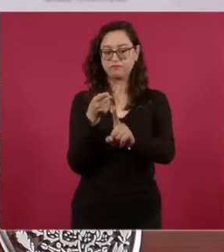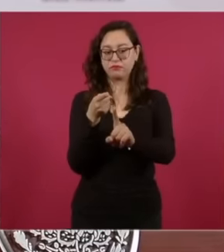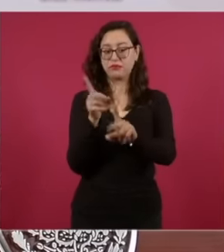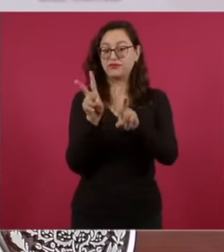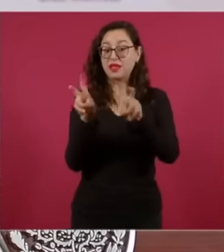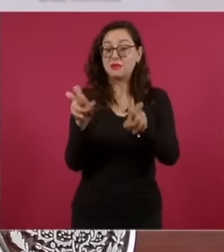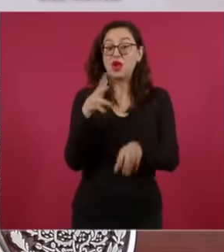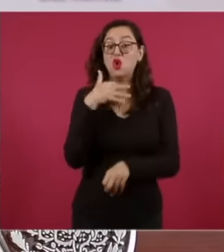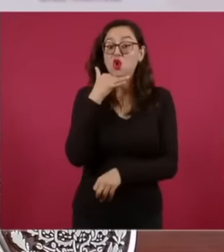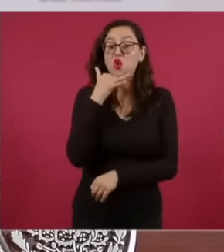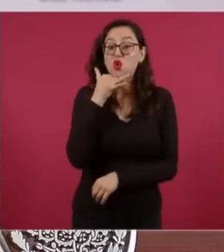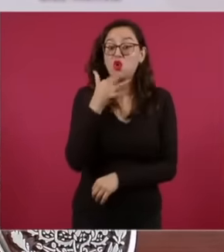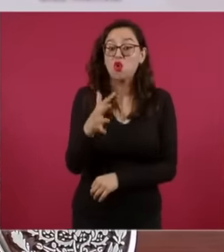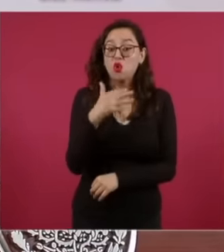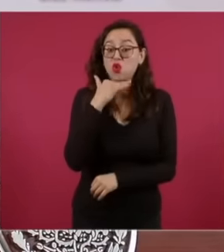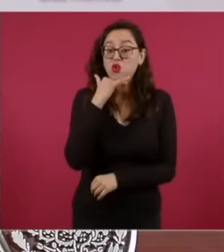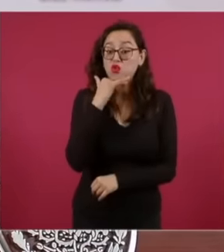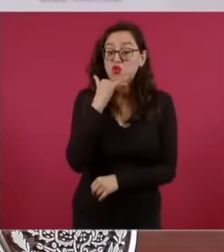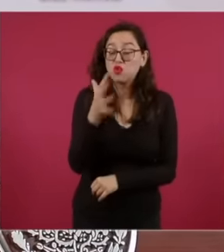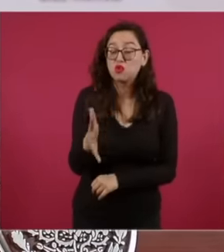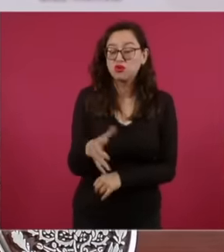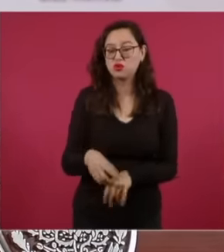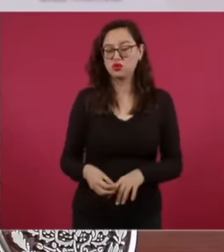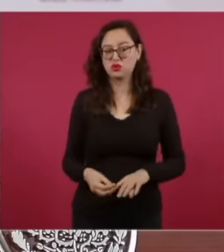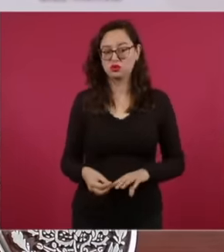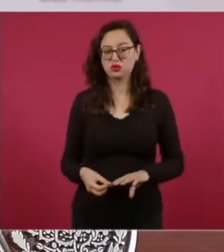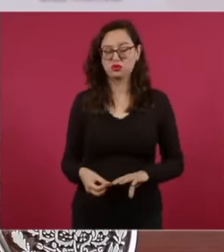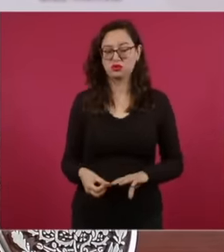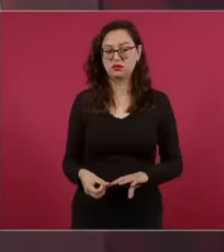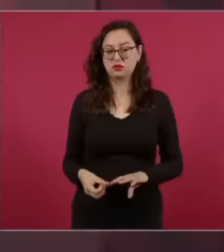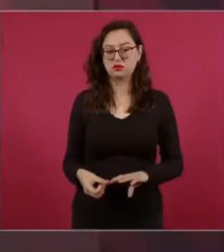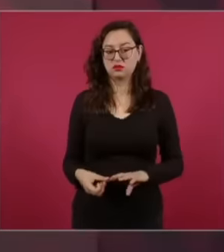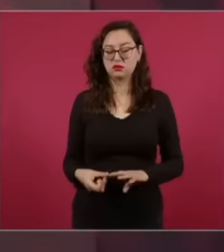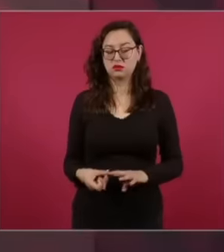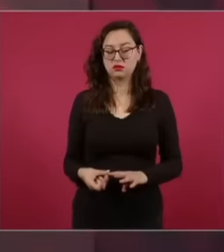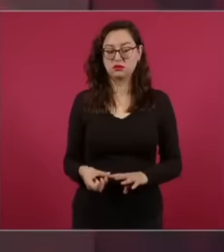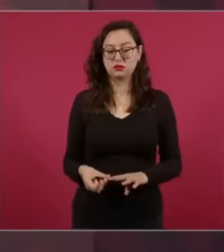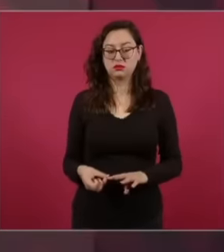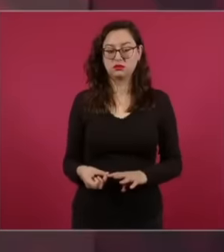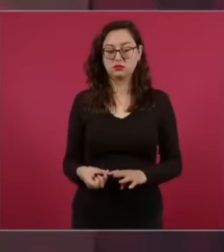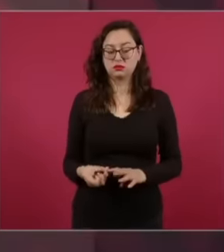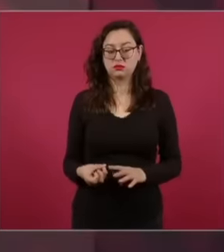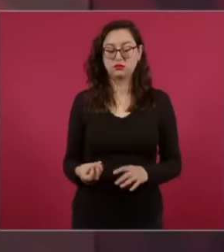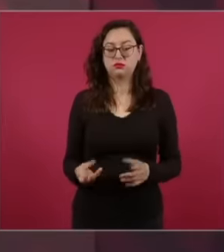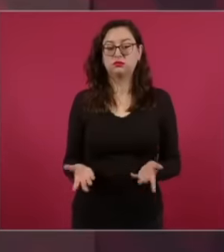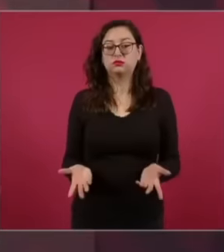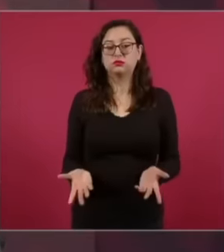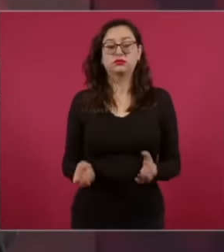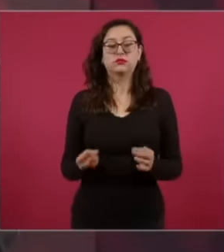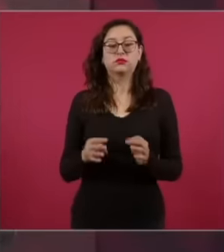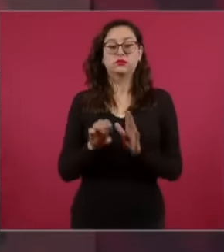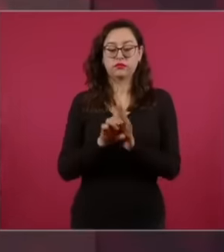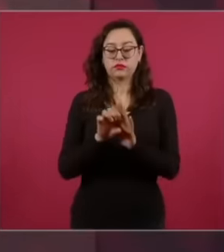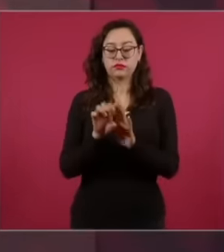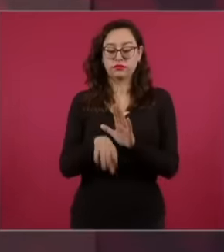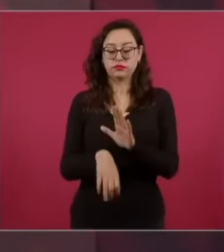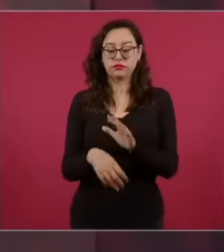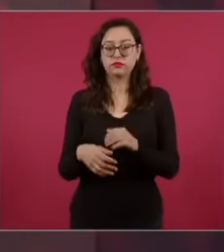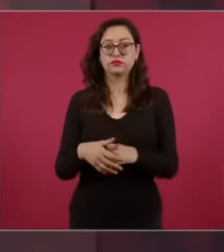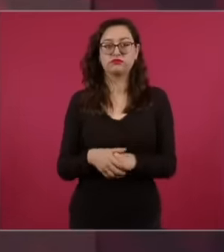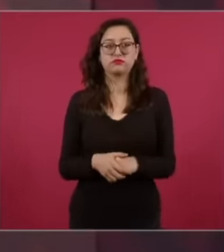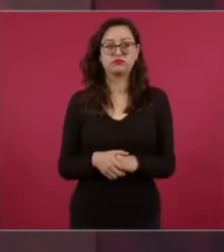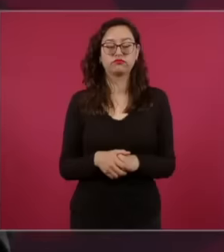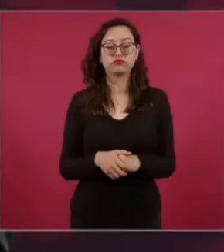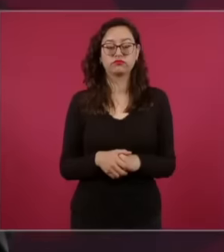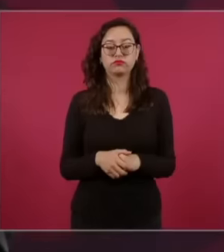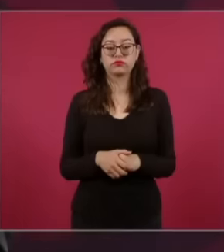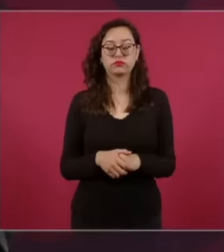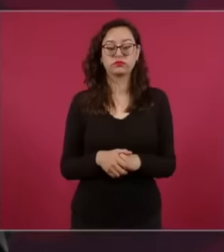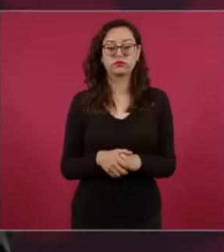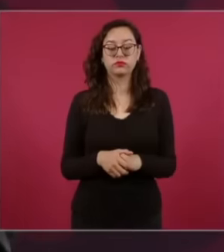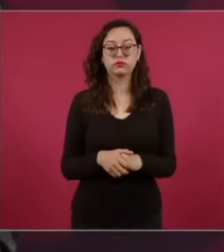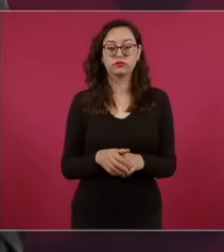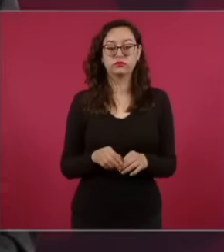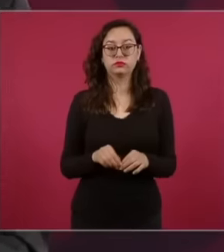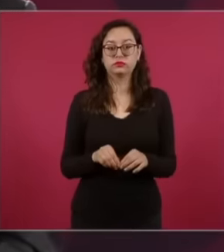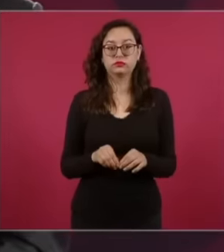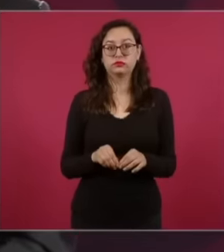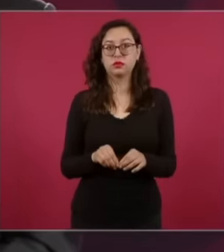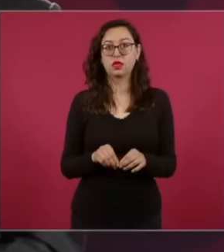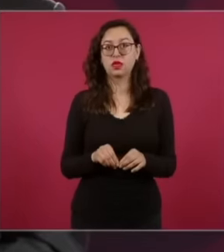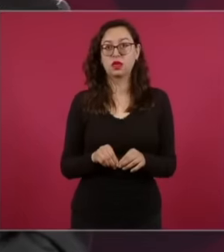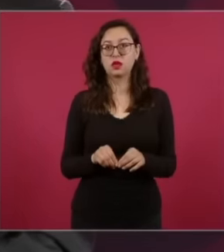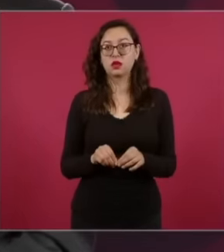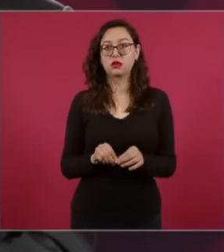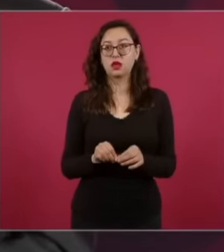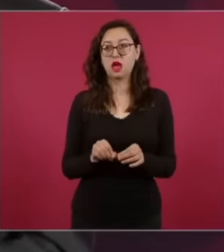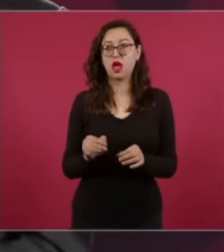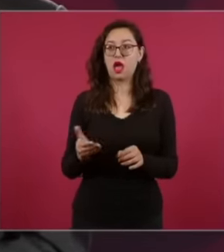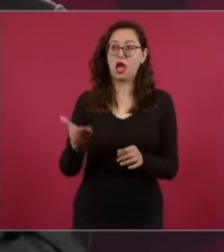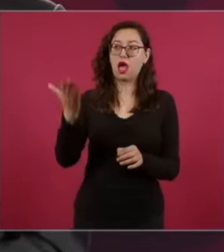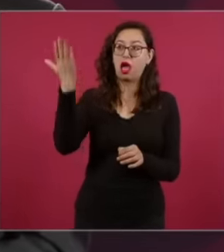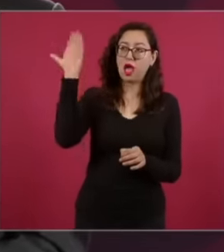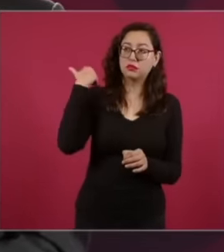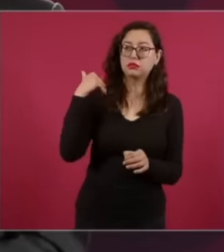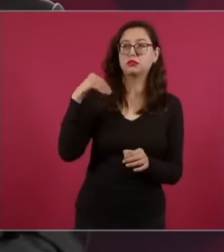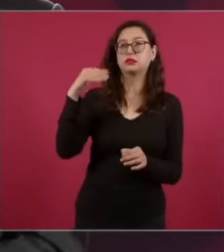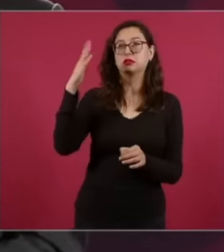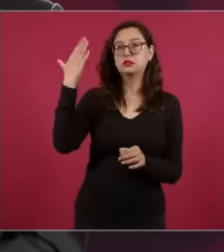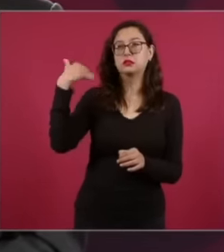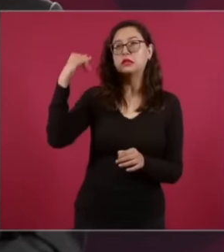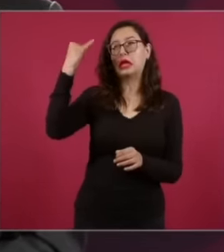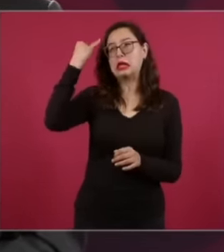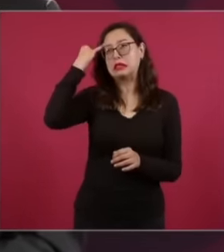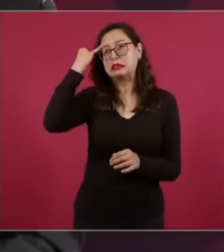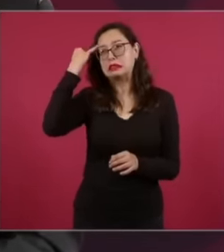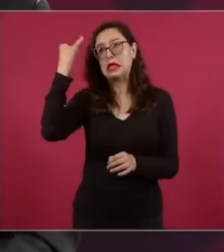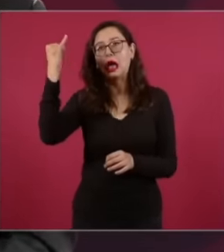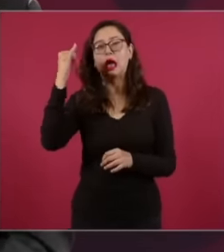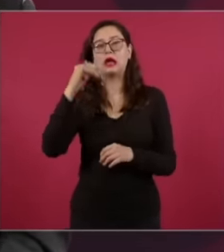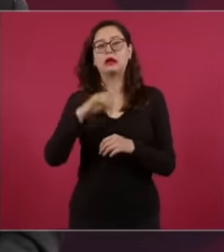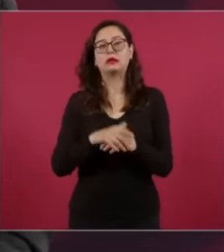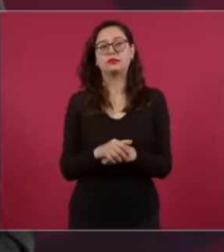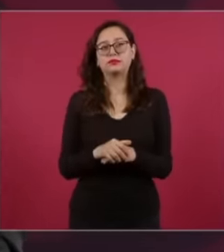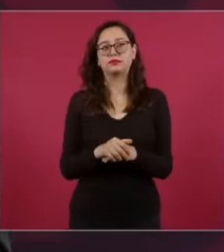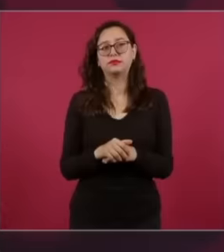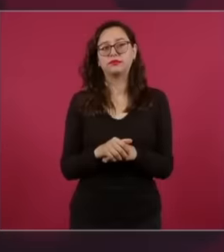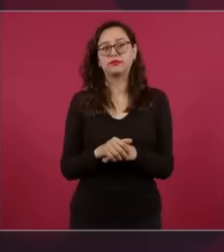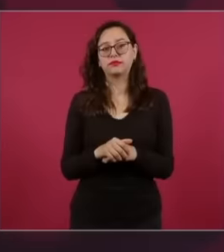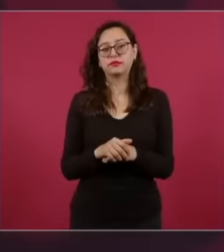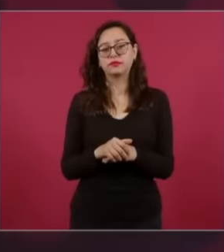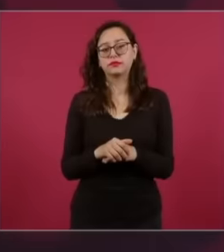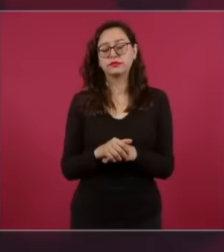corrupt it is like when it was said that Peasants, workers, these merchants,